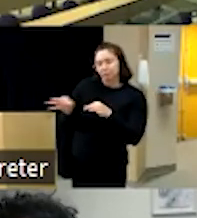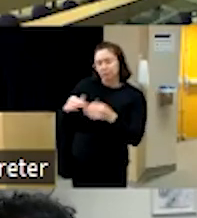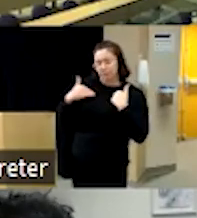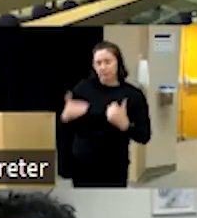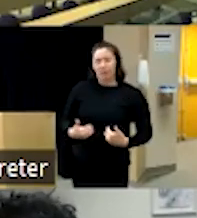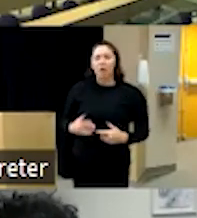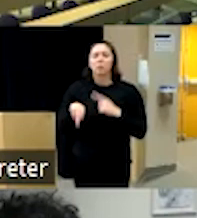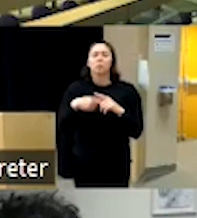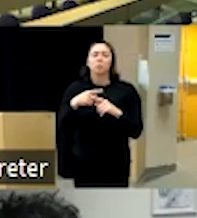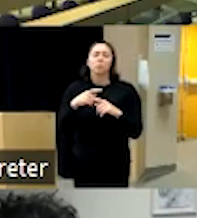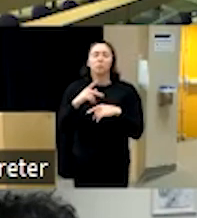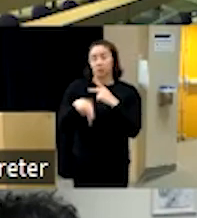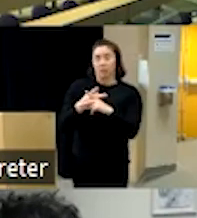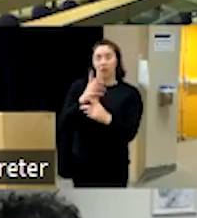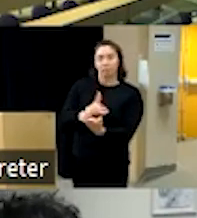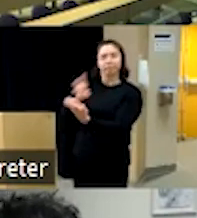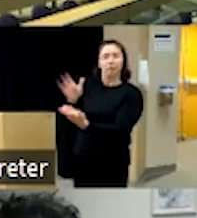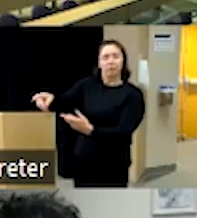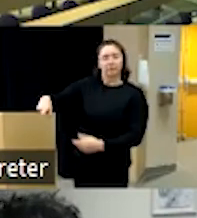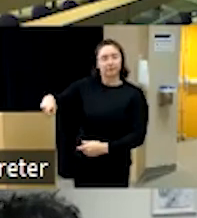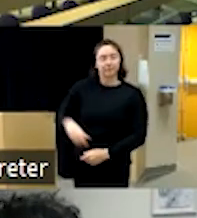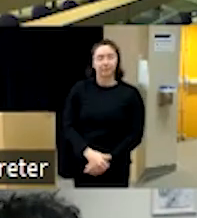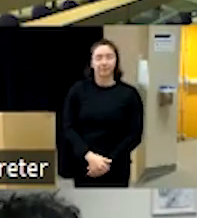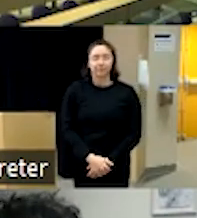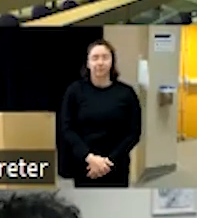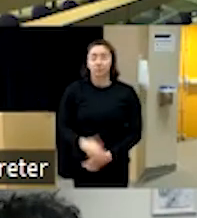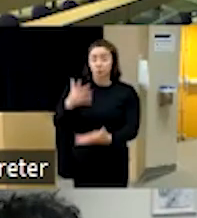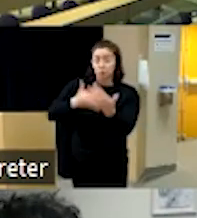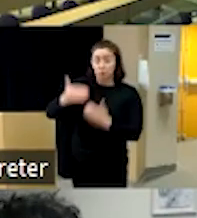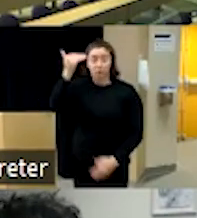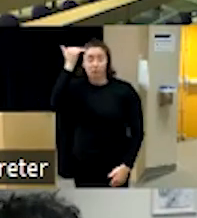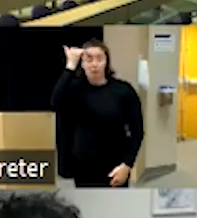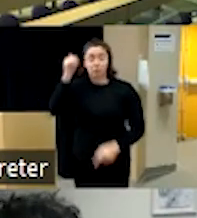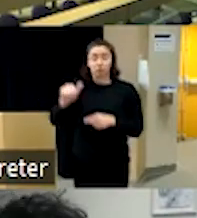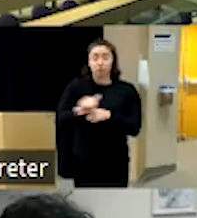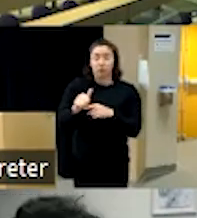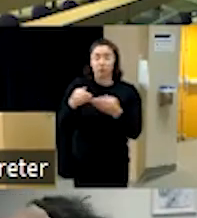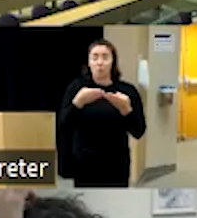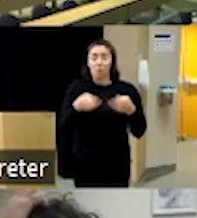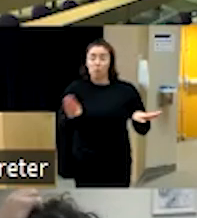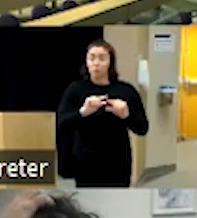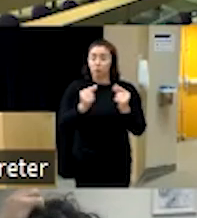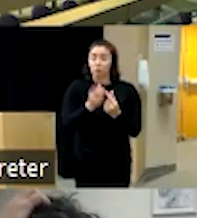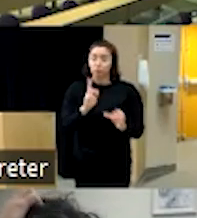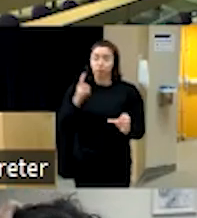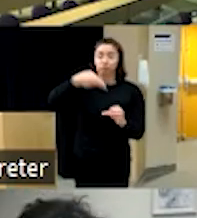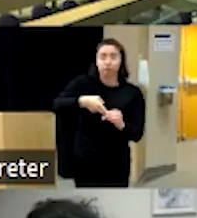fits them best and we have some social competence training and open groups where individual problems